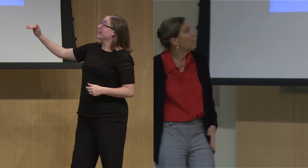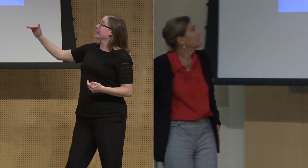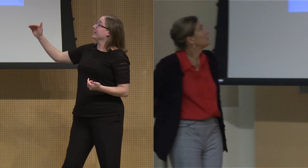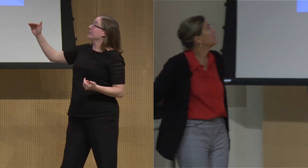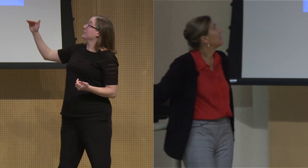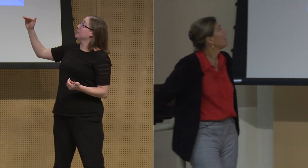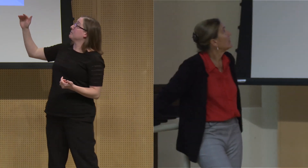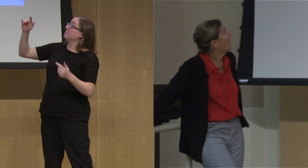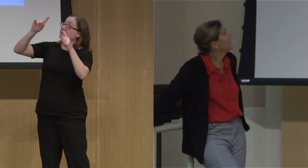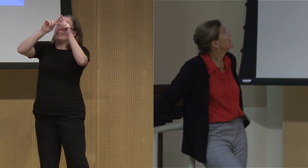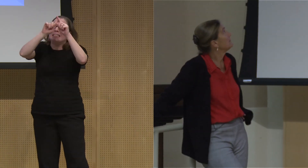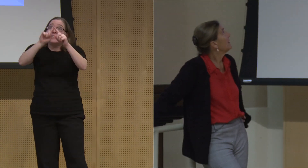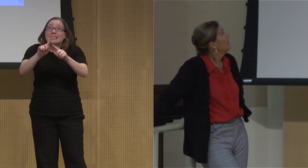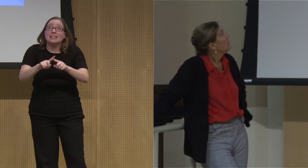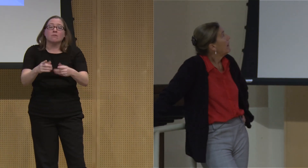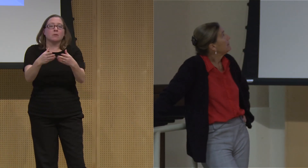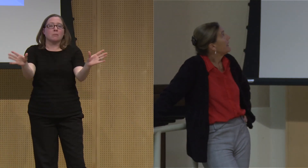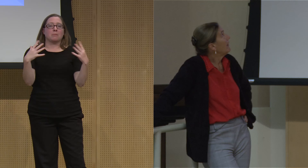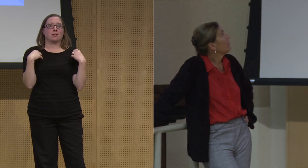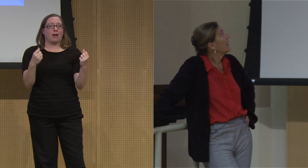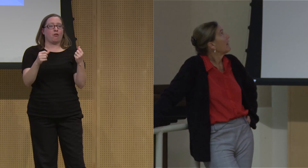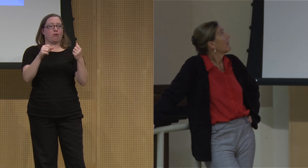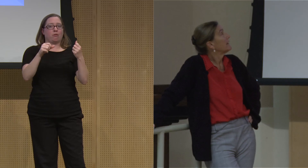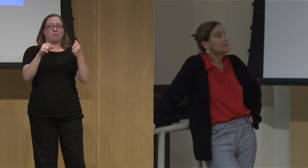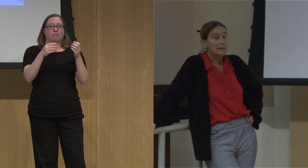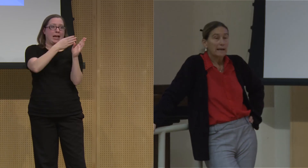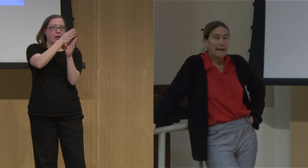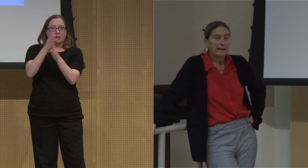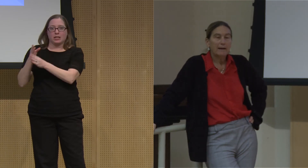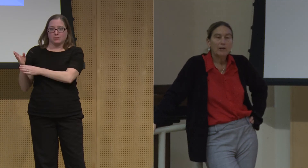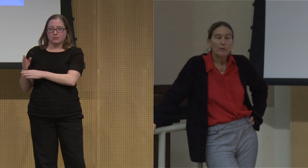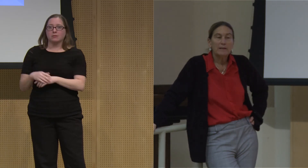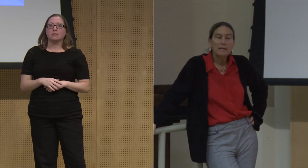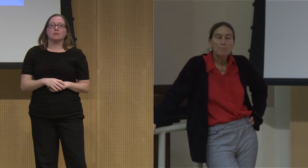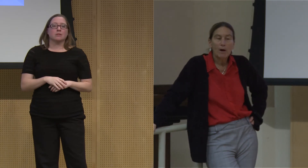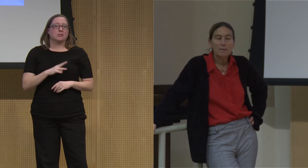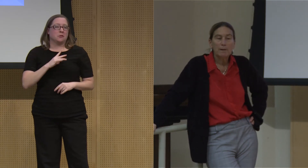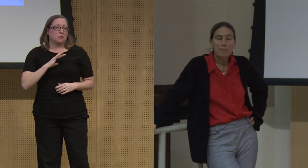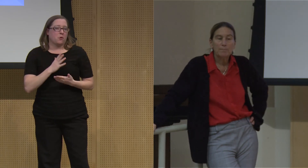OF DIFFERENT KINDS OF PUBLIC HEALTH AREAS, AND, YOU KNOW, THE NEAT PART ABOUT PUBLIC HEALTH